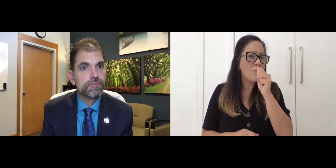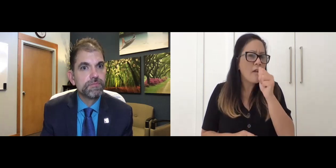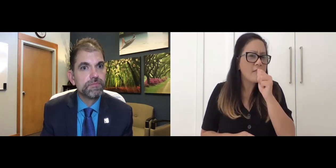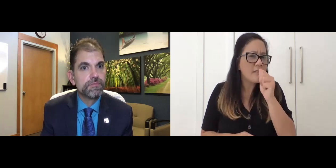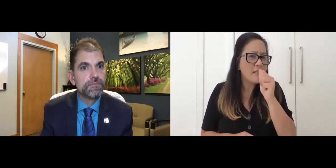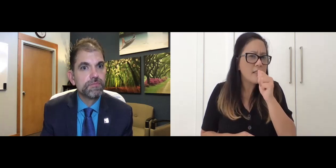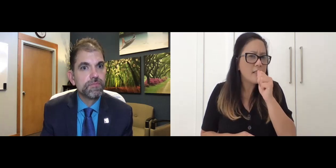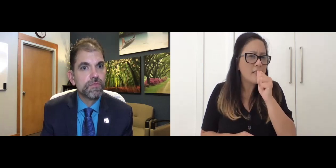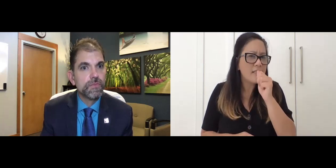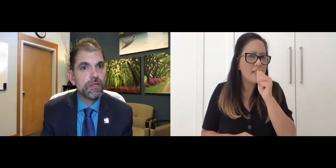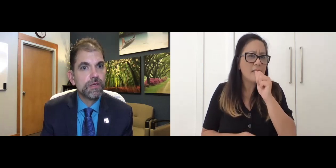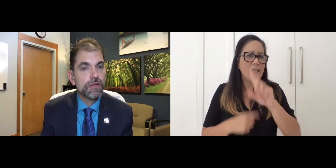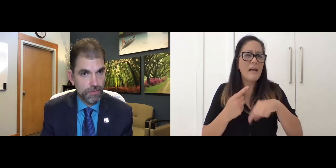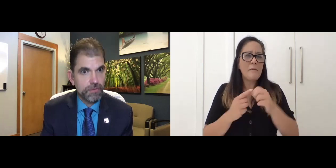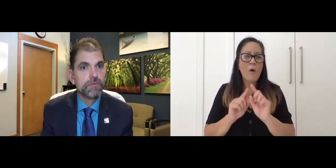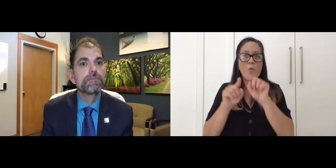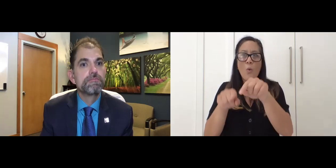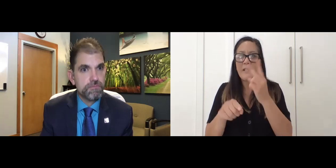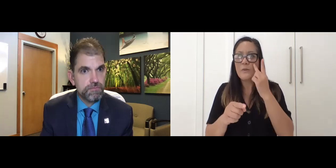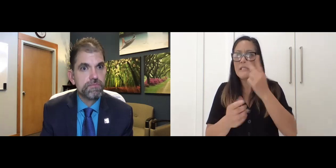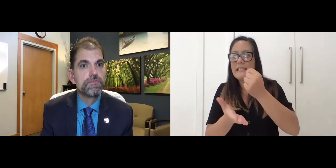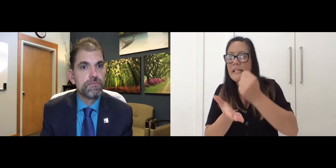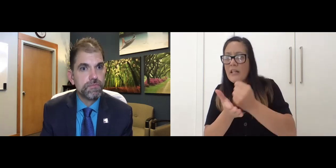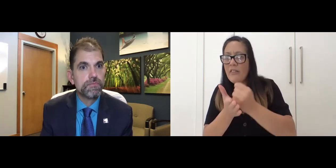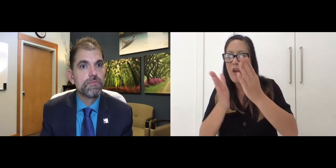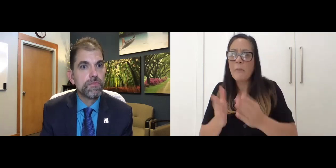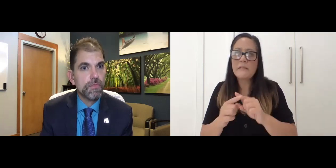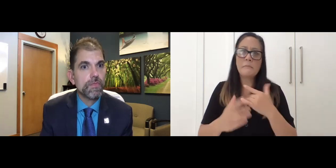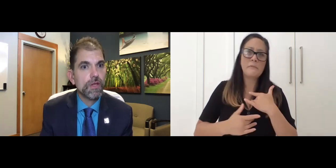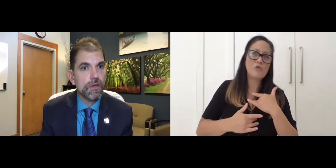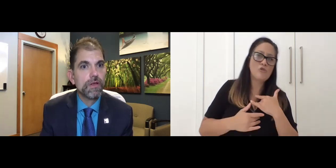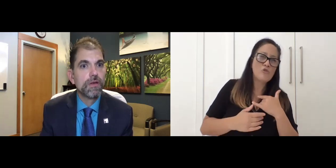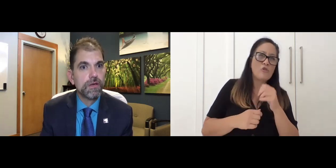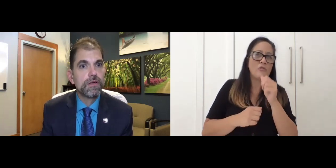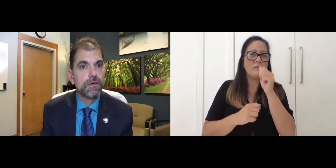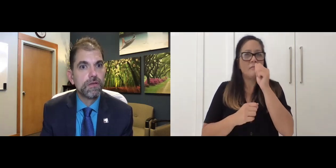are concerned about their privacy, about going to see a therapist. They